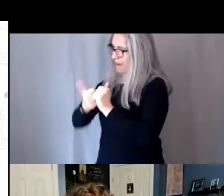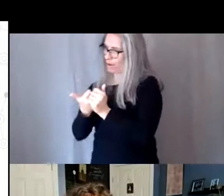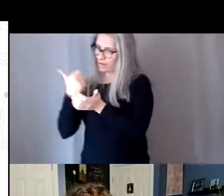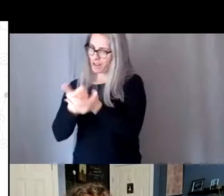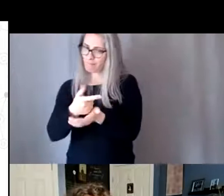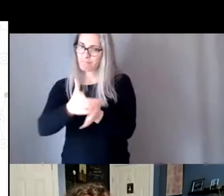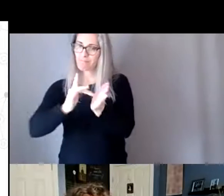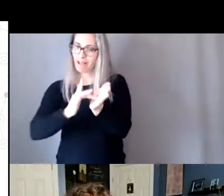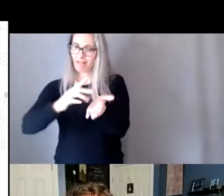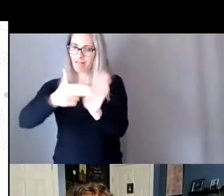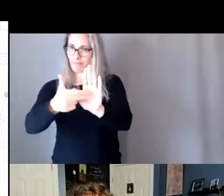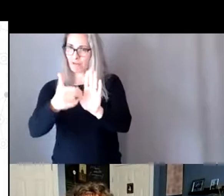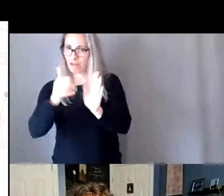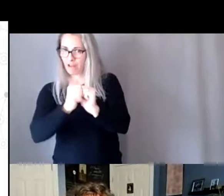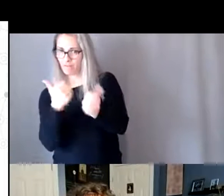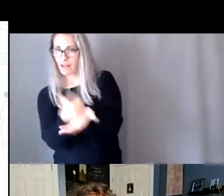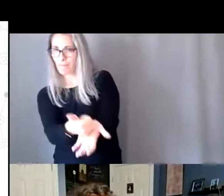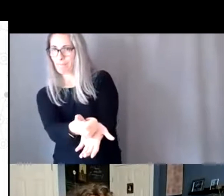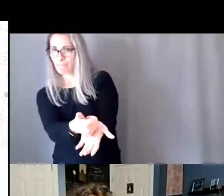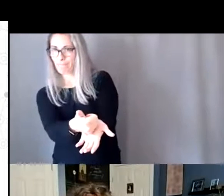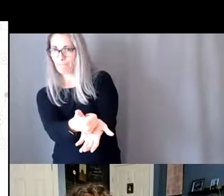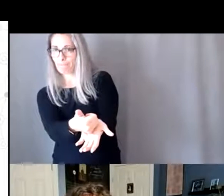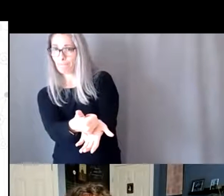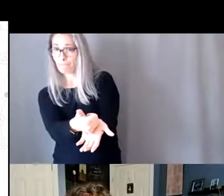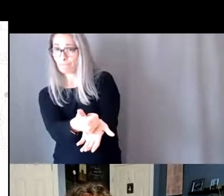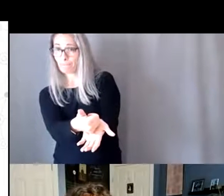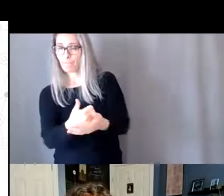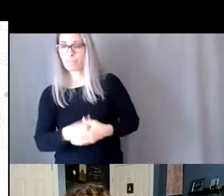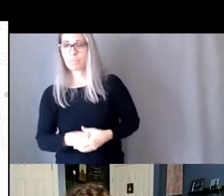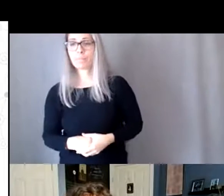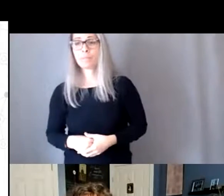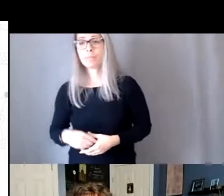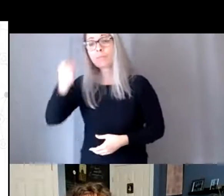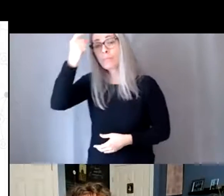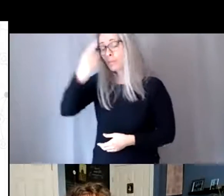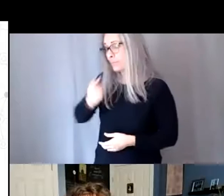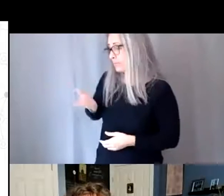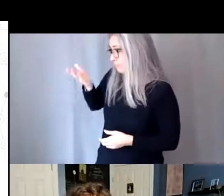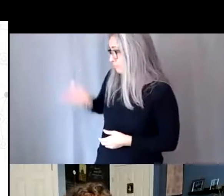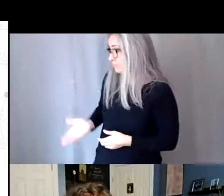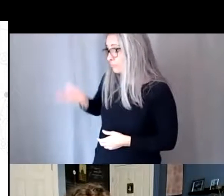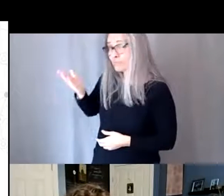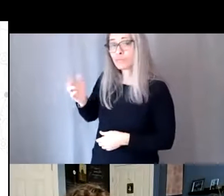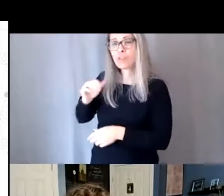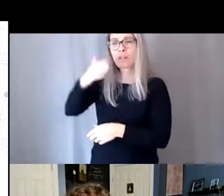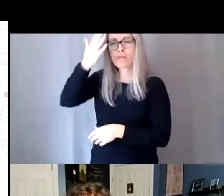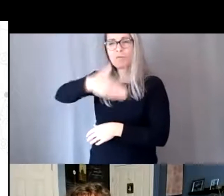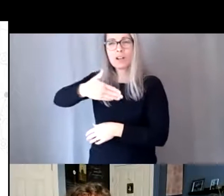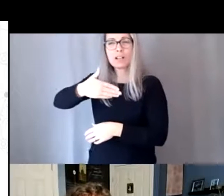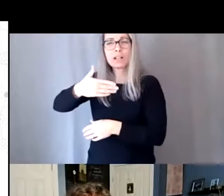object of impairment as frontline workers the support worker is really positioned in this surveillance role so they're instructed